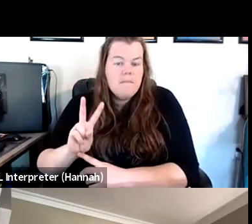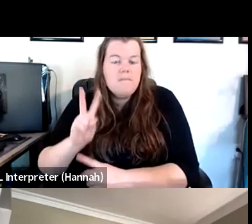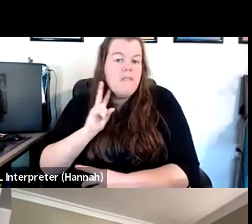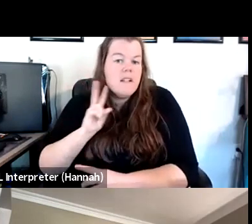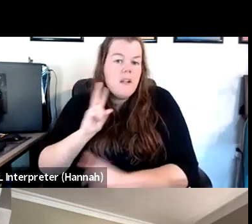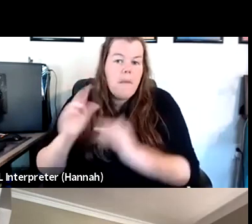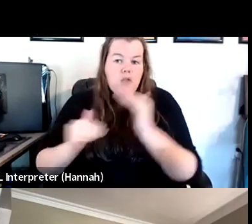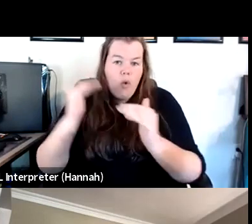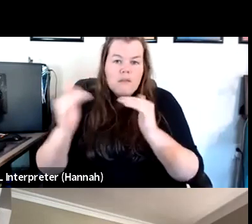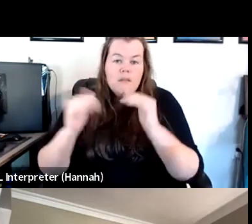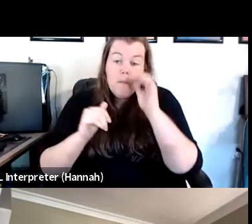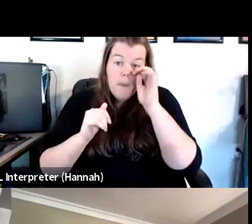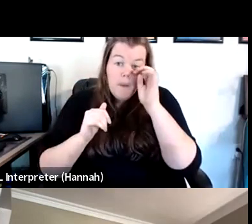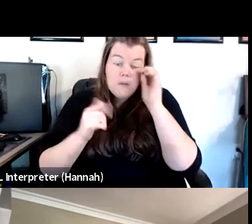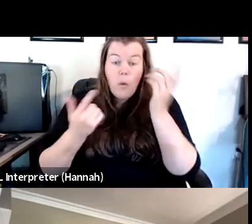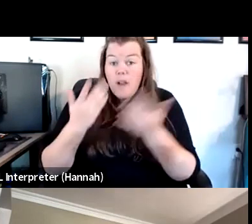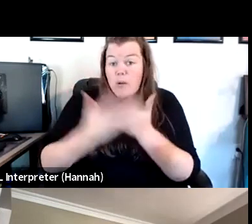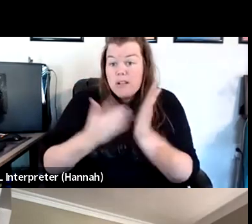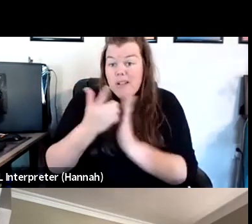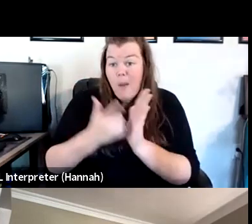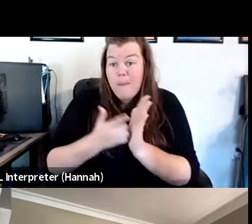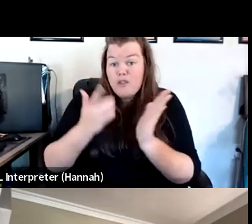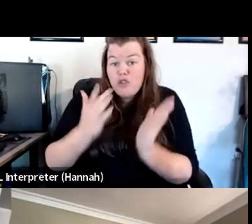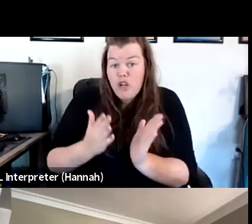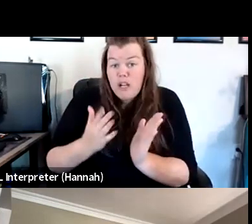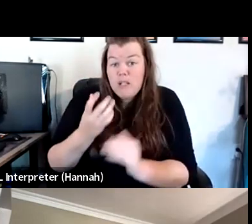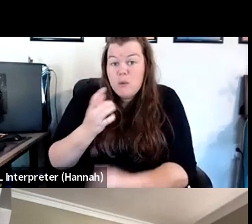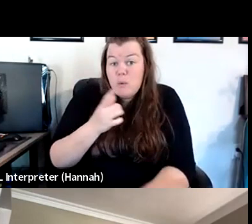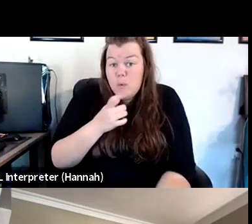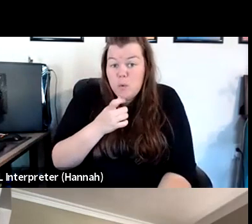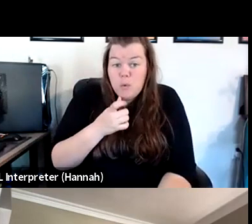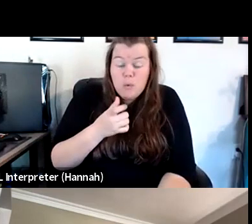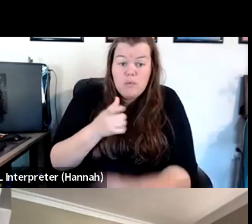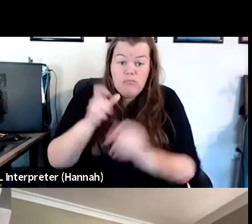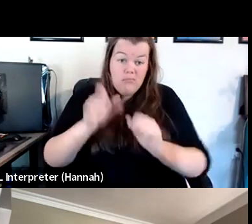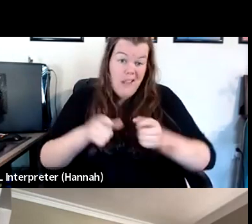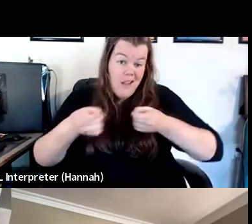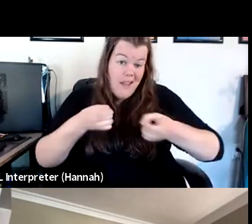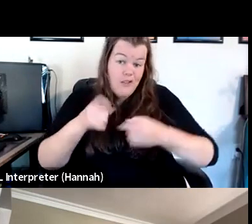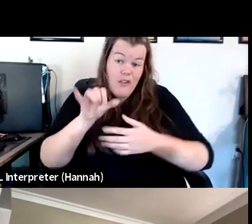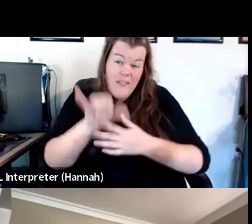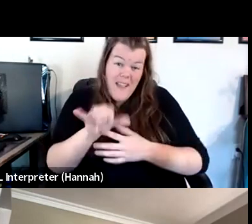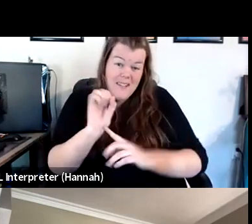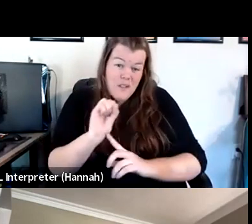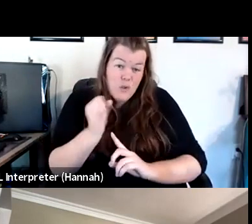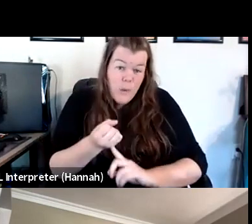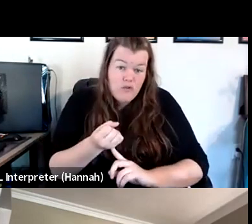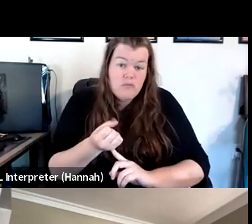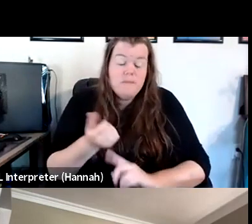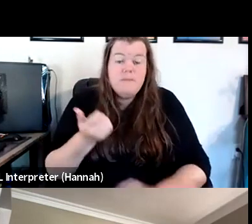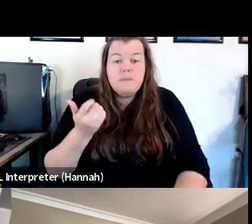that there are some attorneys who you know can can handle those sorts of circumstances um we